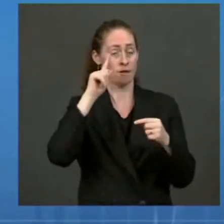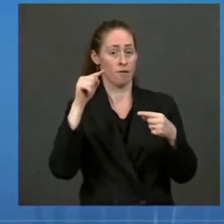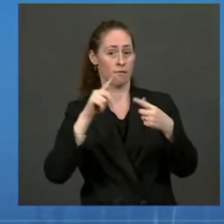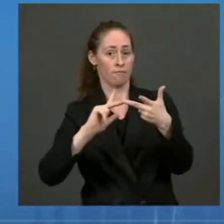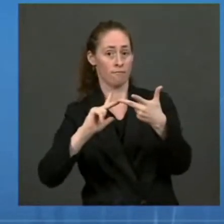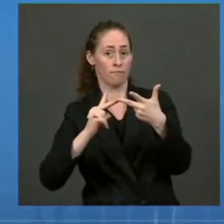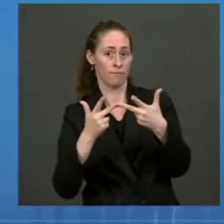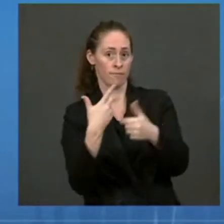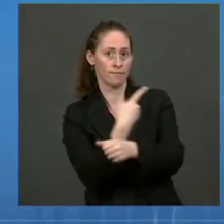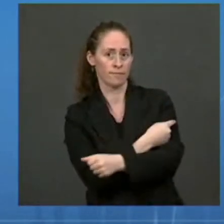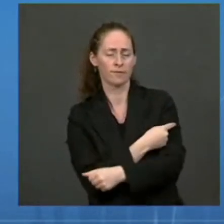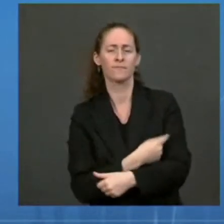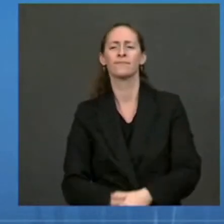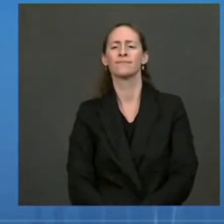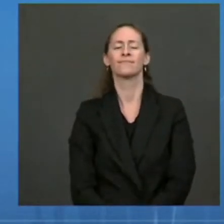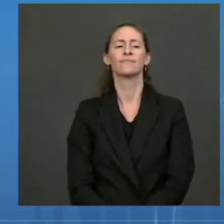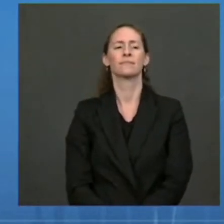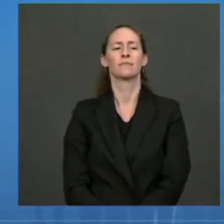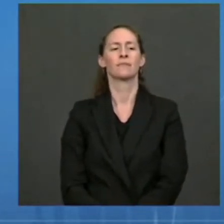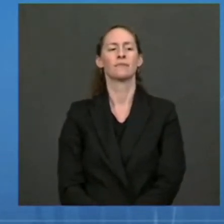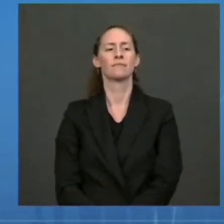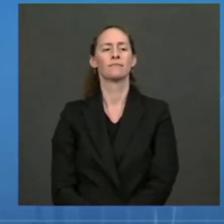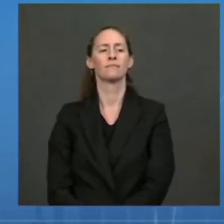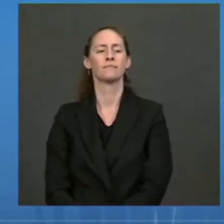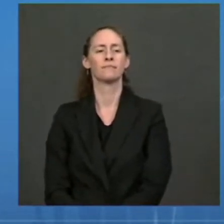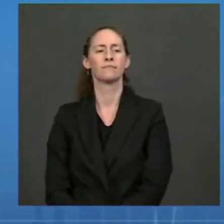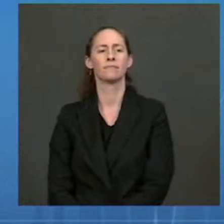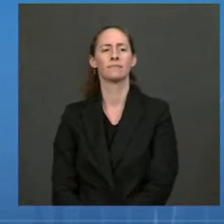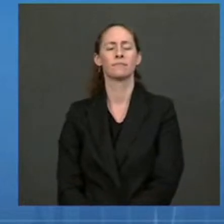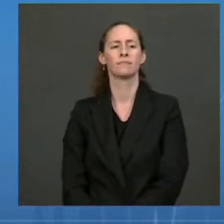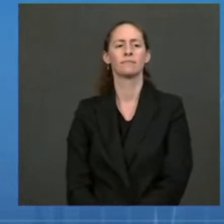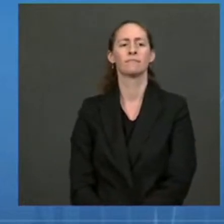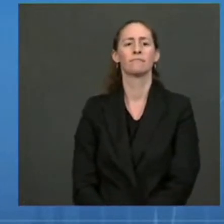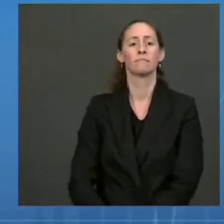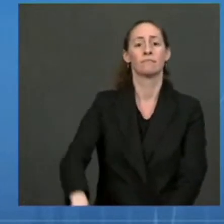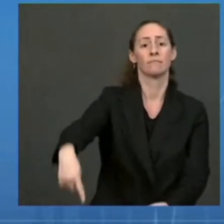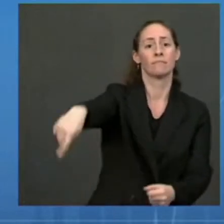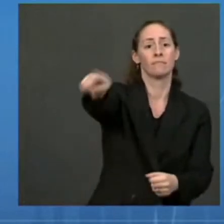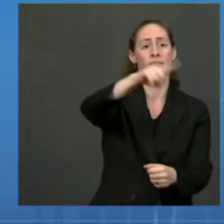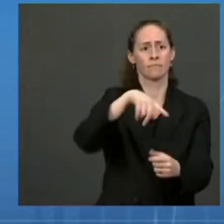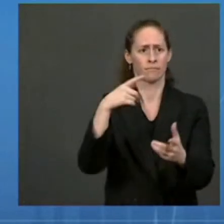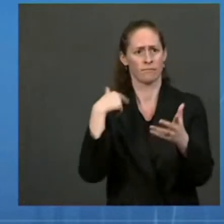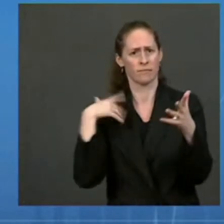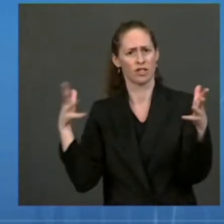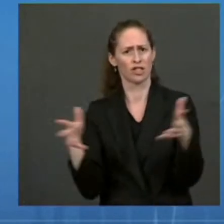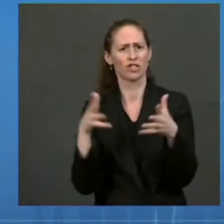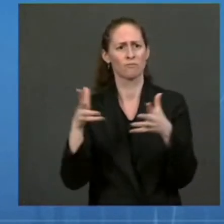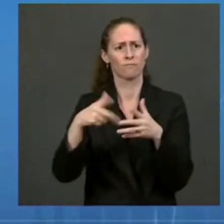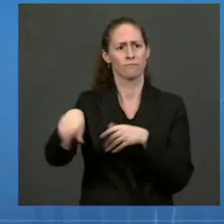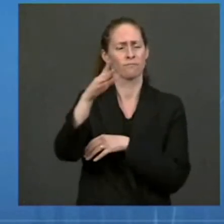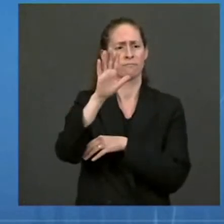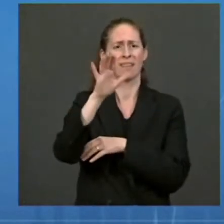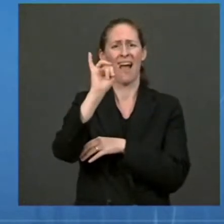WHAT IS CURRENTLY INCATEFO A THIRD DOSE. SOME OF THESE WE WANT TO